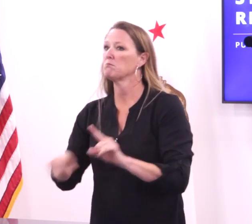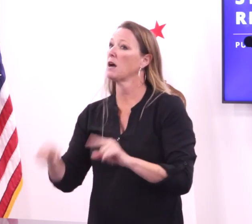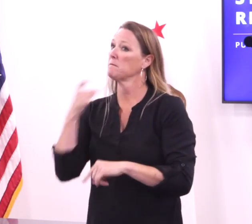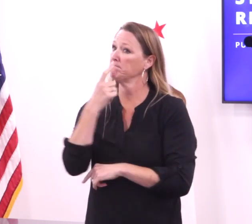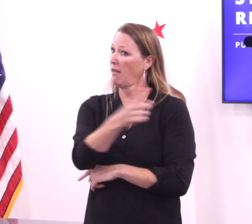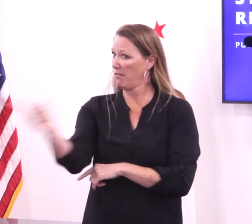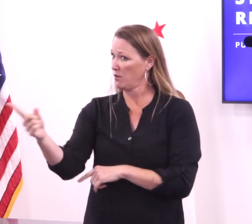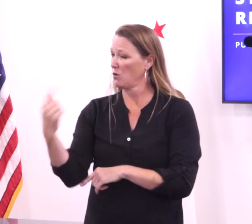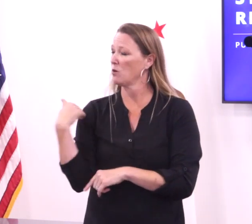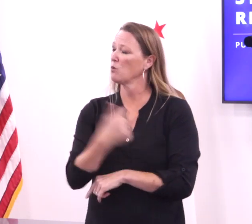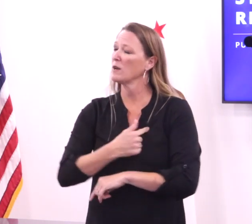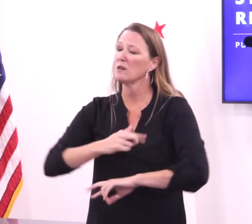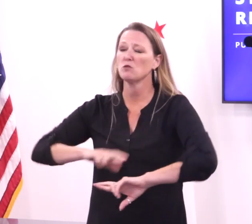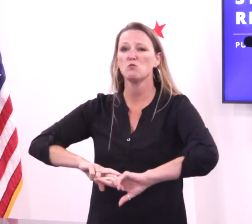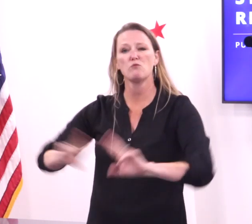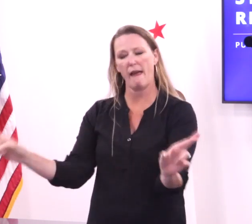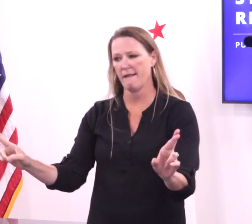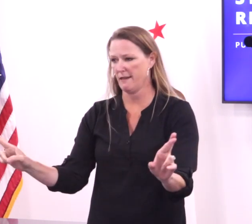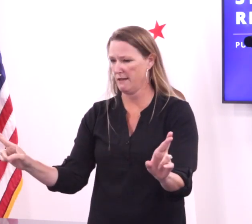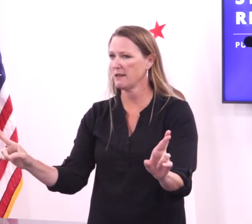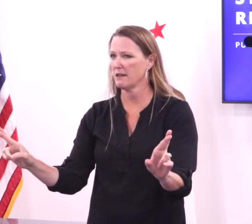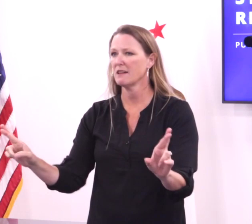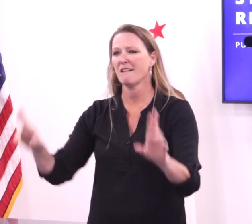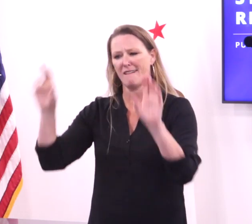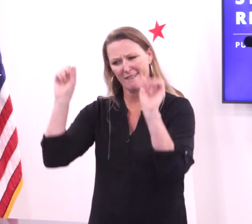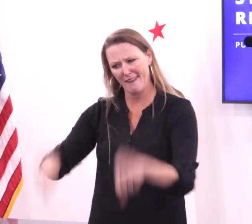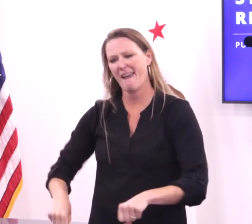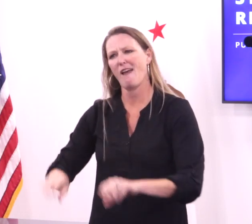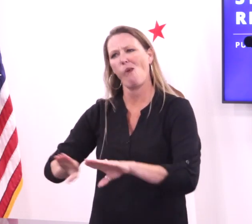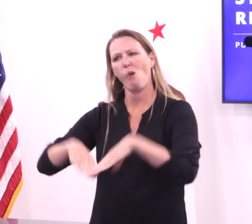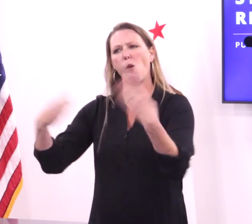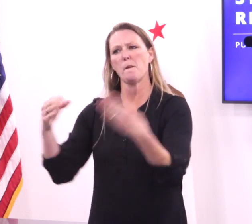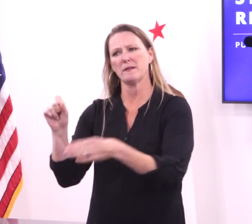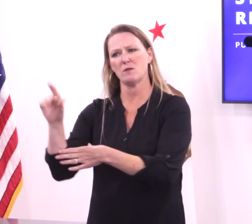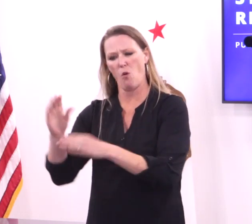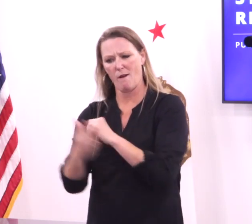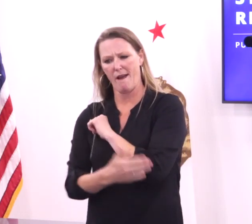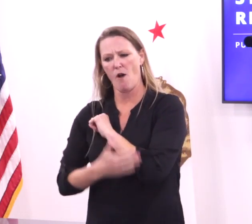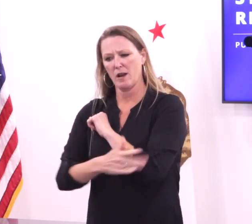ready to open SLO County safely, once the Governor lifts his order.